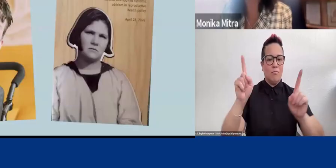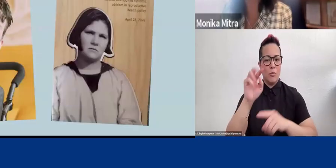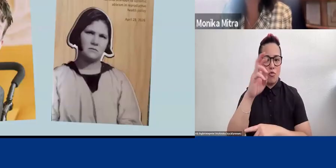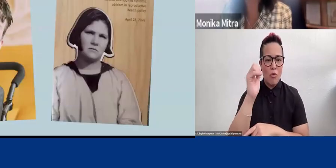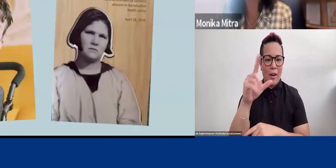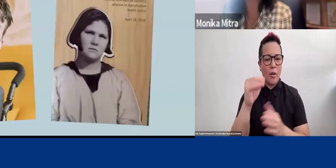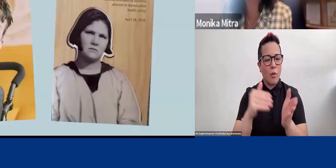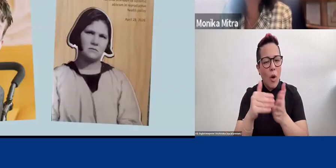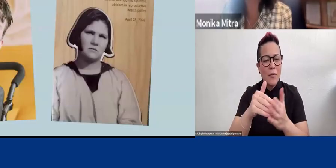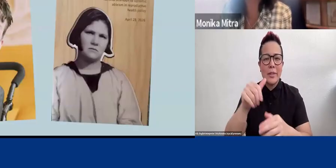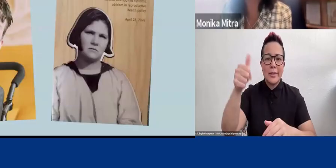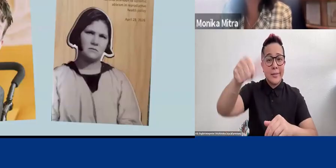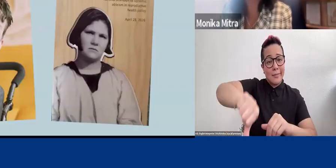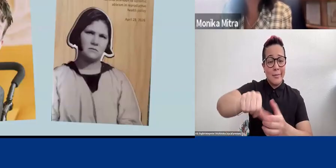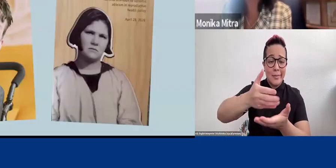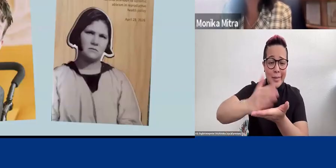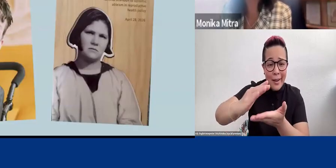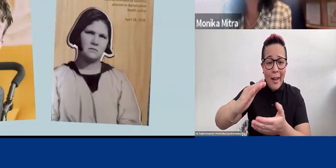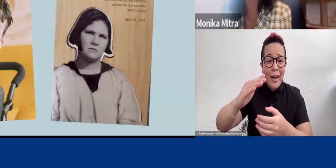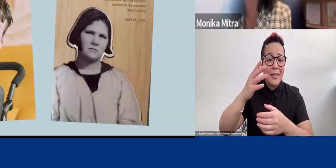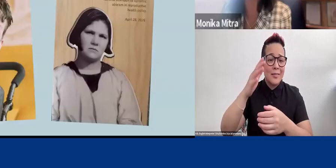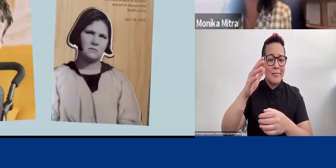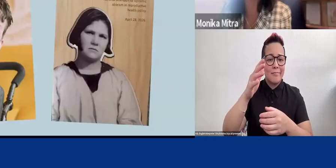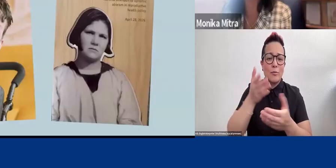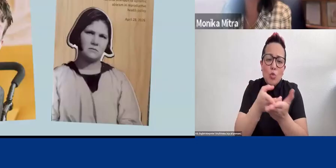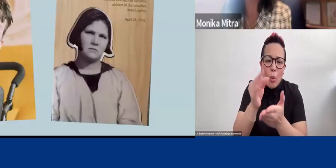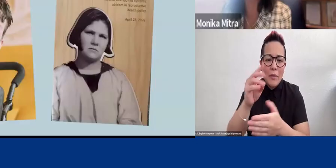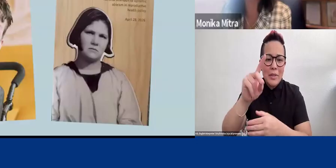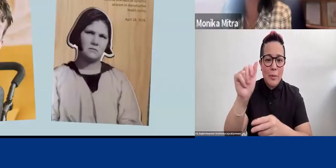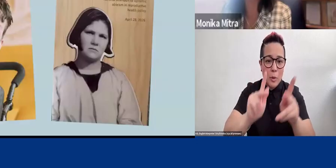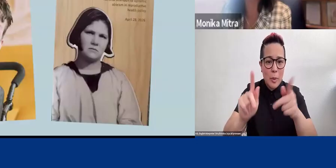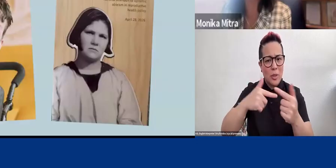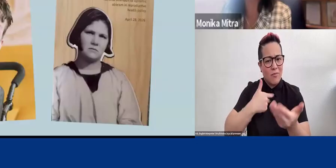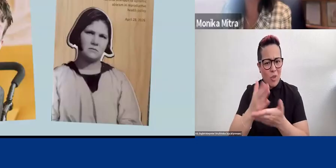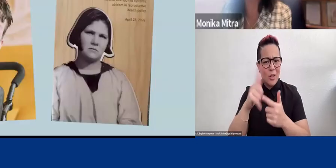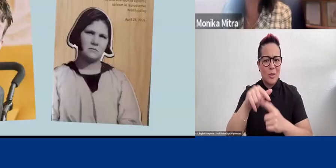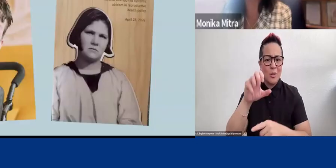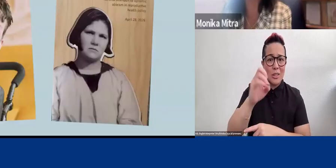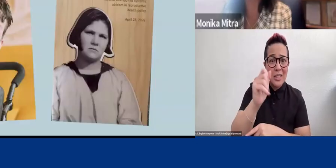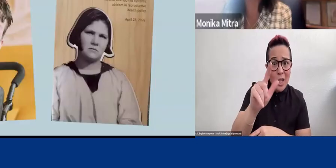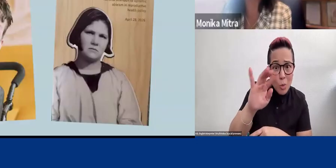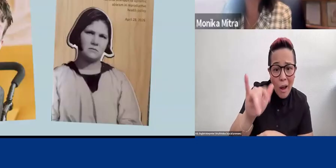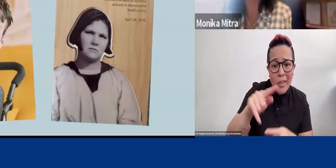creation of this fellowship. Named in recognition of Carrie Buck and the enduring harms of Buck v.